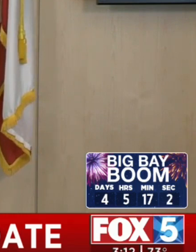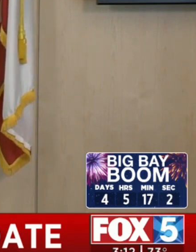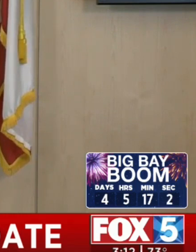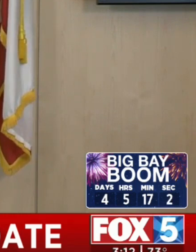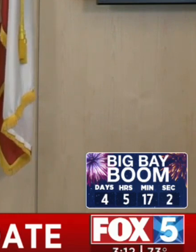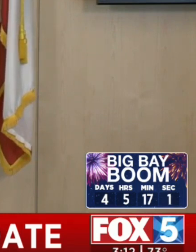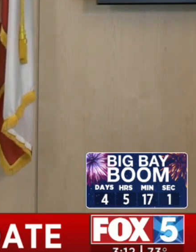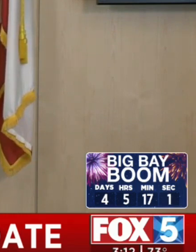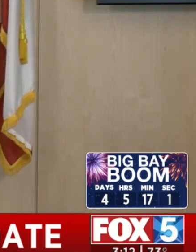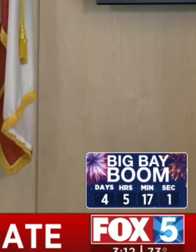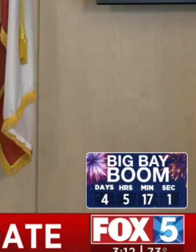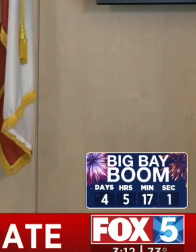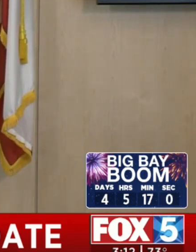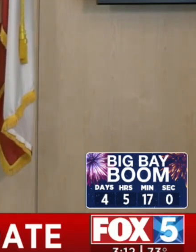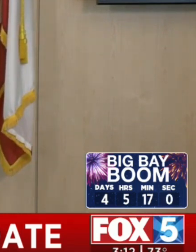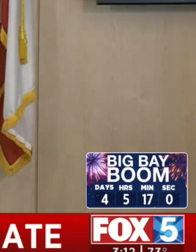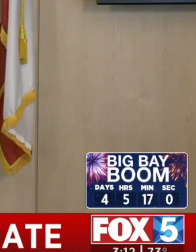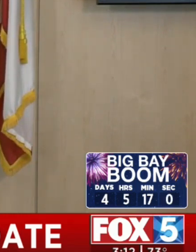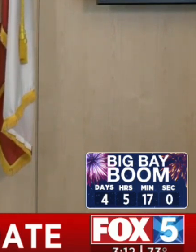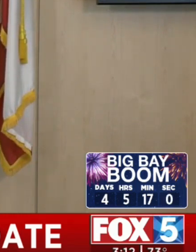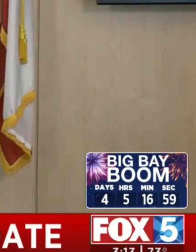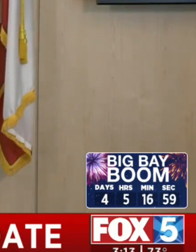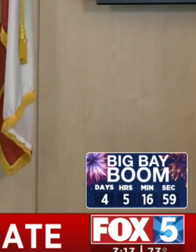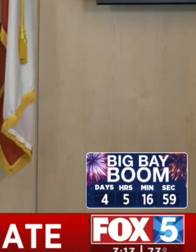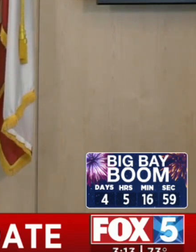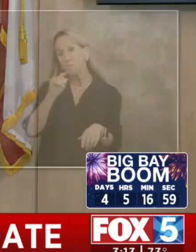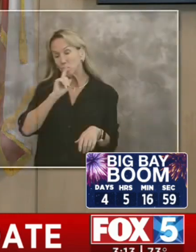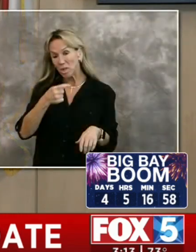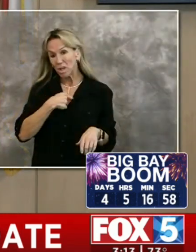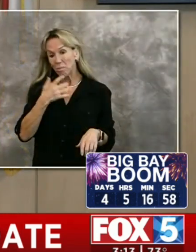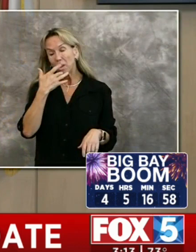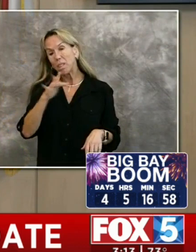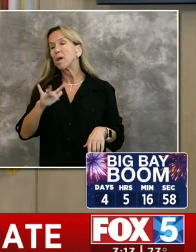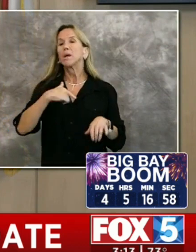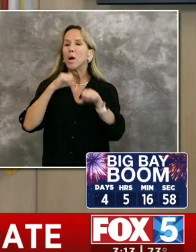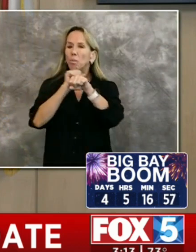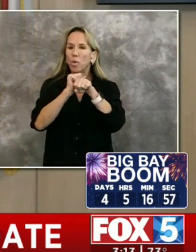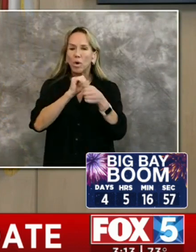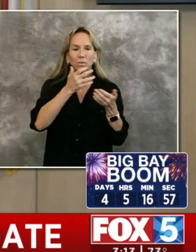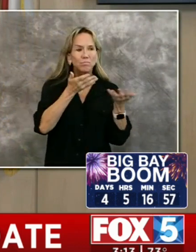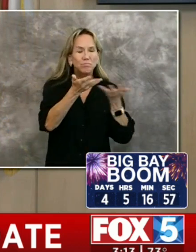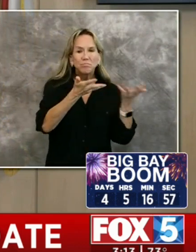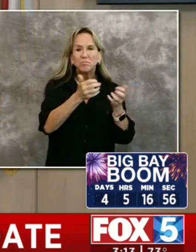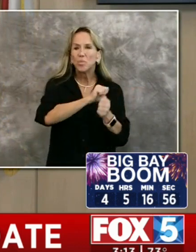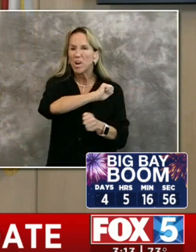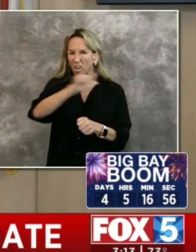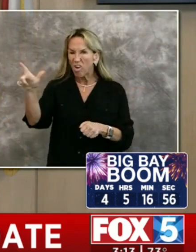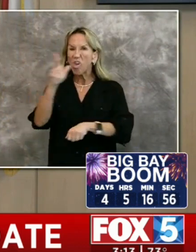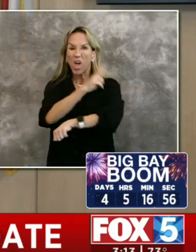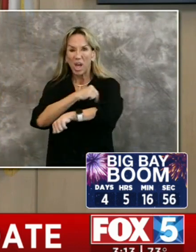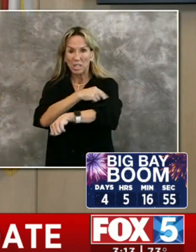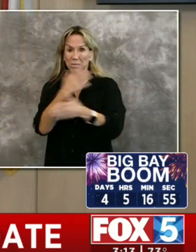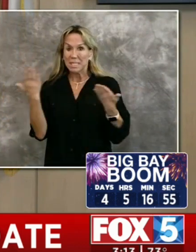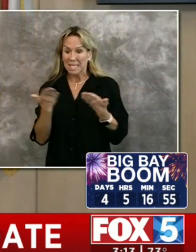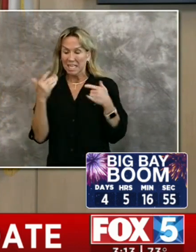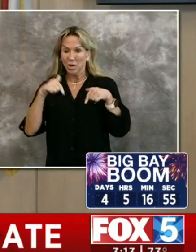THANK YOU. EVERYBODY, MY NAME IS TO MAKE YOUR SELECTION WITH THE HOSPITAL ASSOCIATION. AND I'M FORTUNATE TO BE